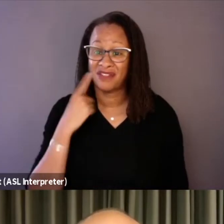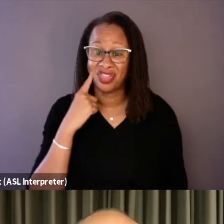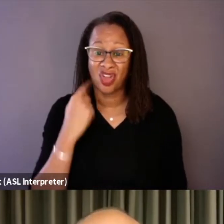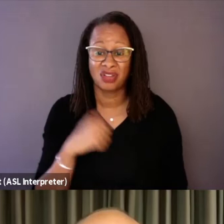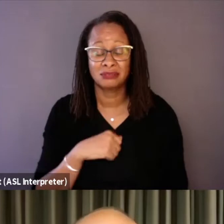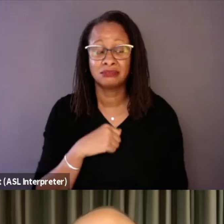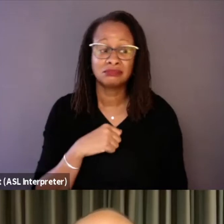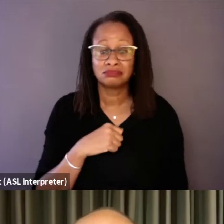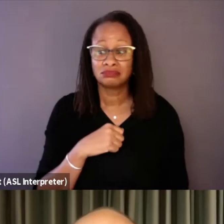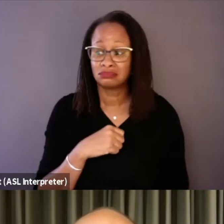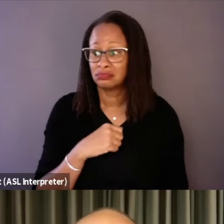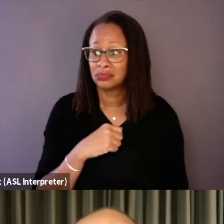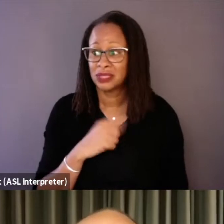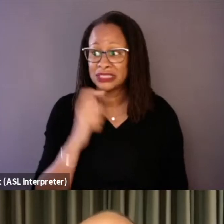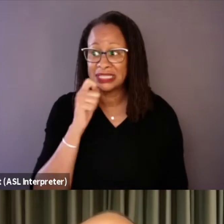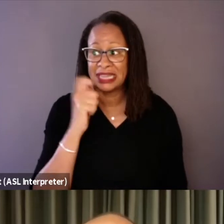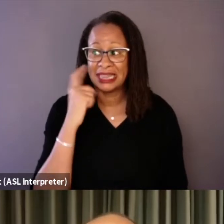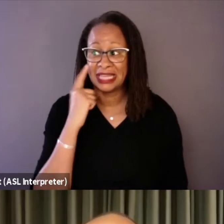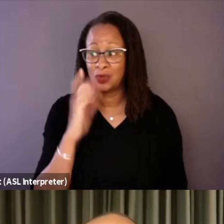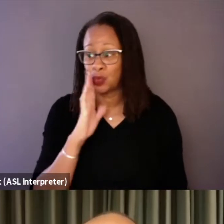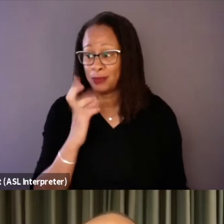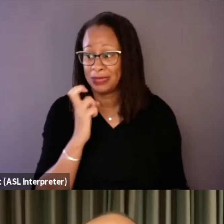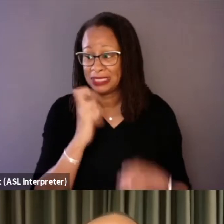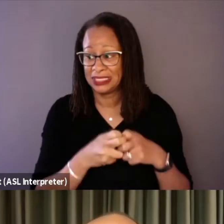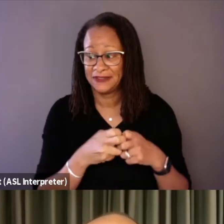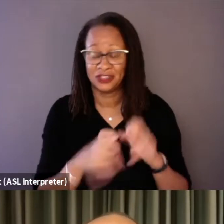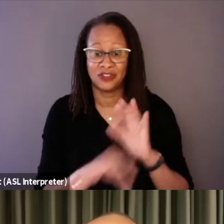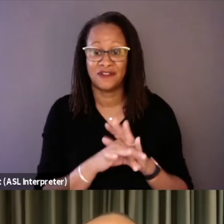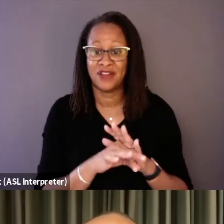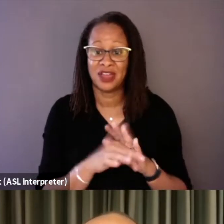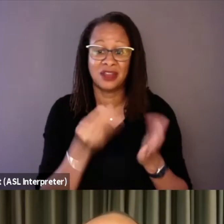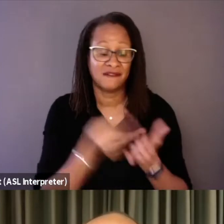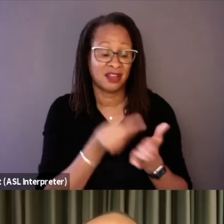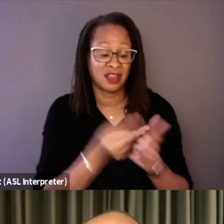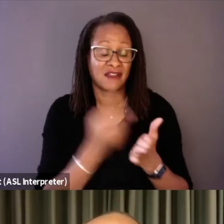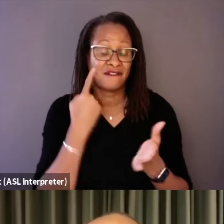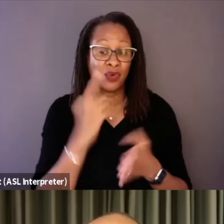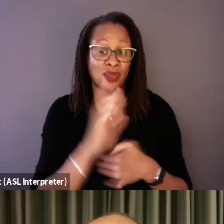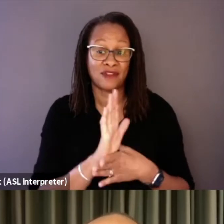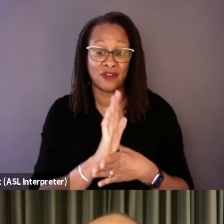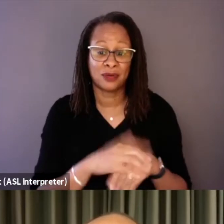we didn't think it would be difficult to find funding for the film, but it was completely impossible.